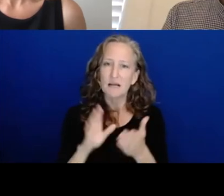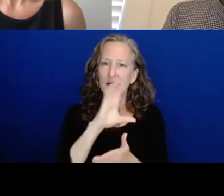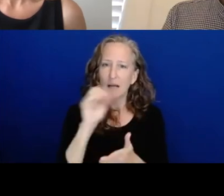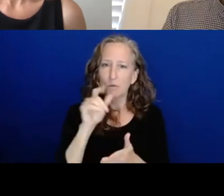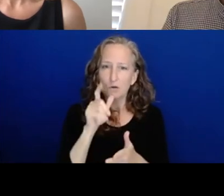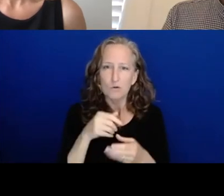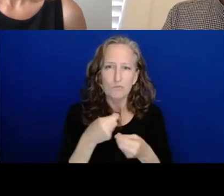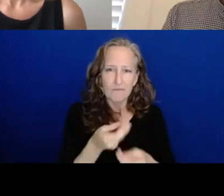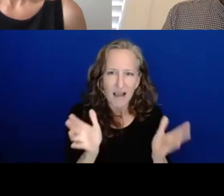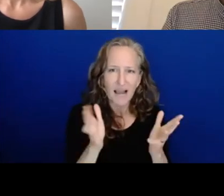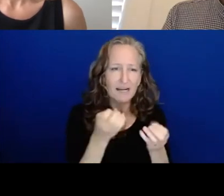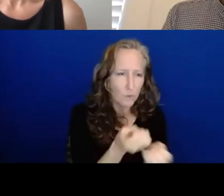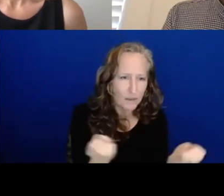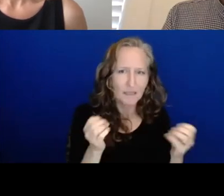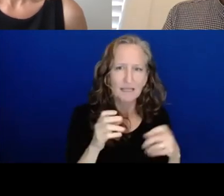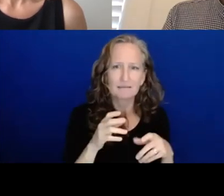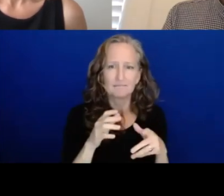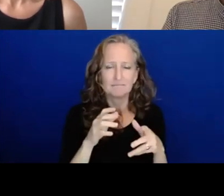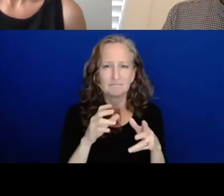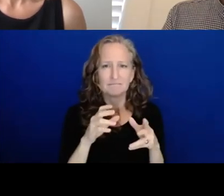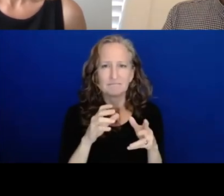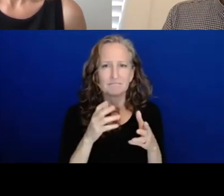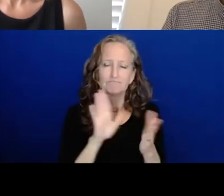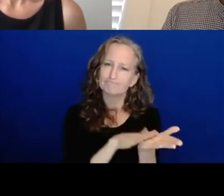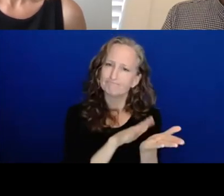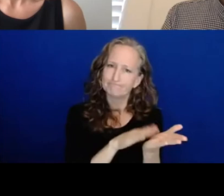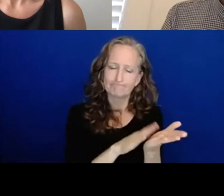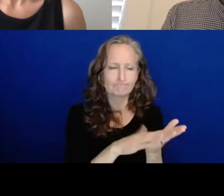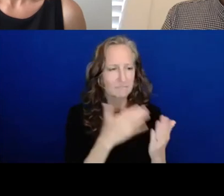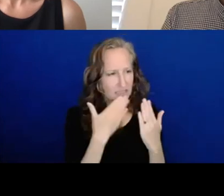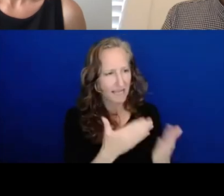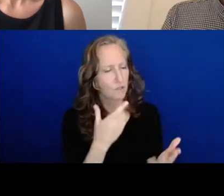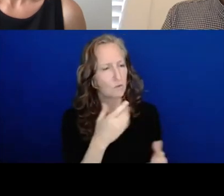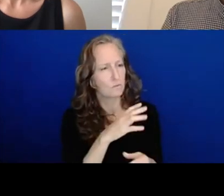to you if you have the ability to work from home and your company is helping you by, you